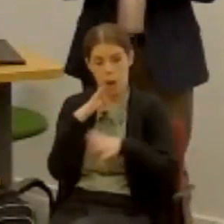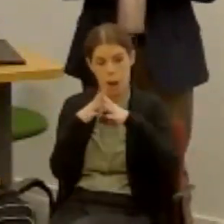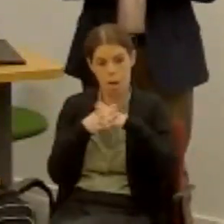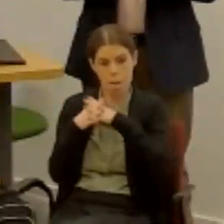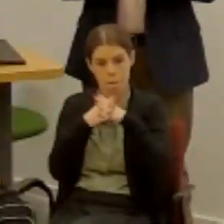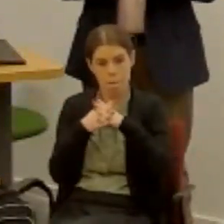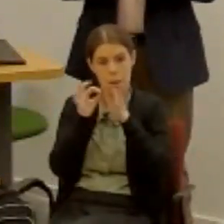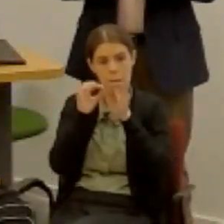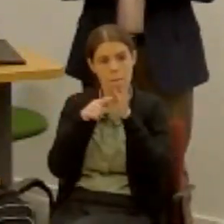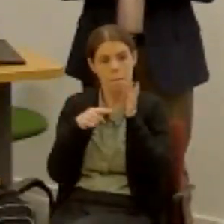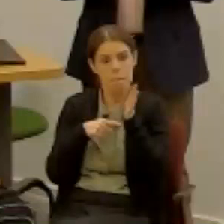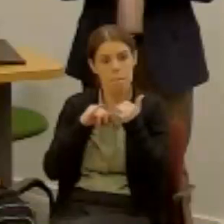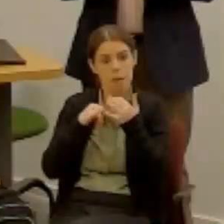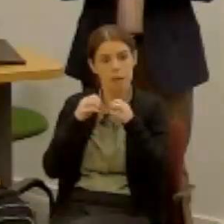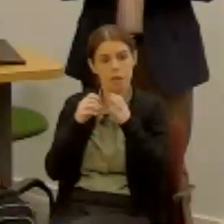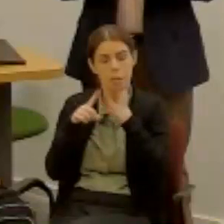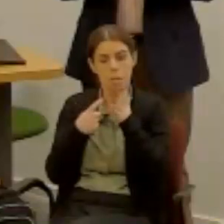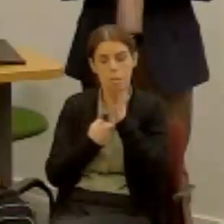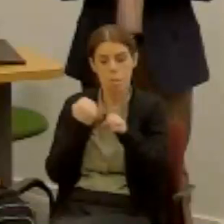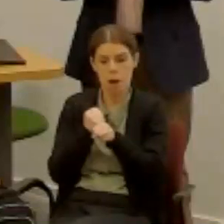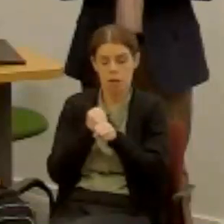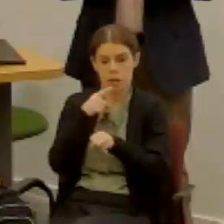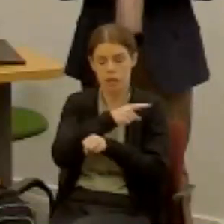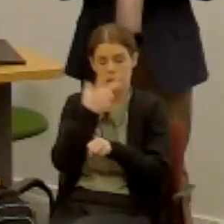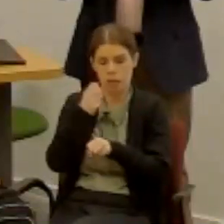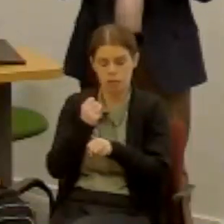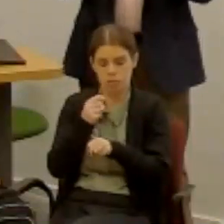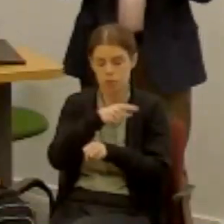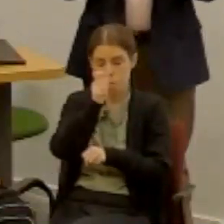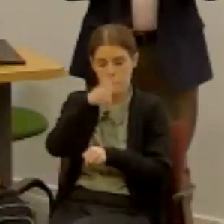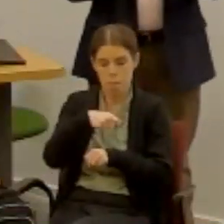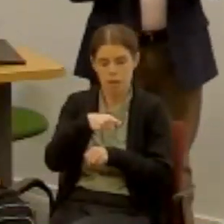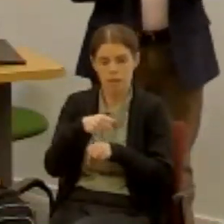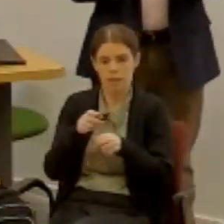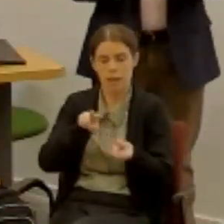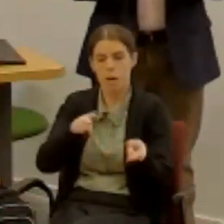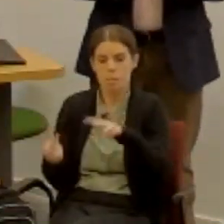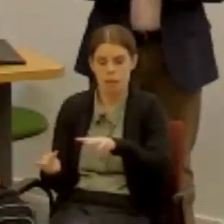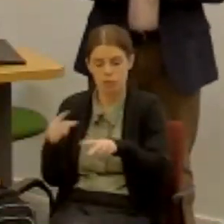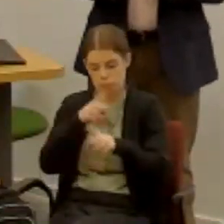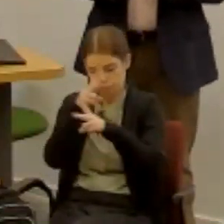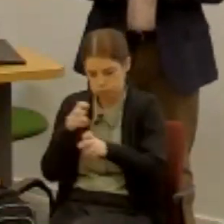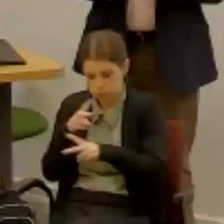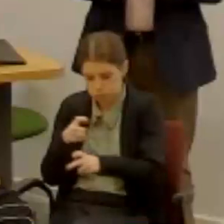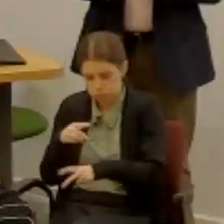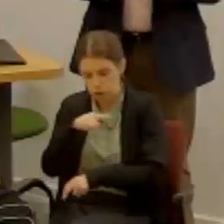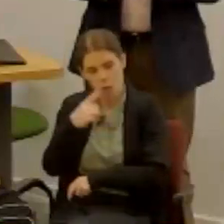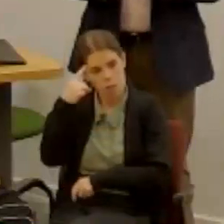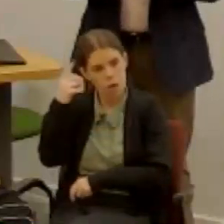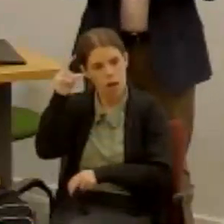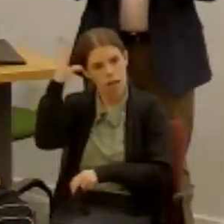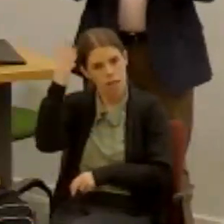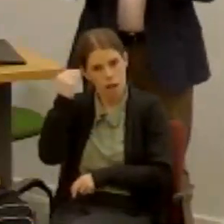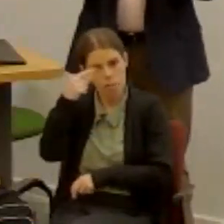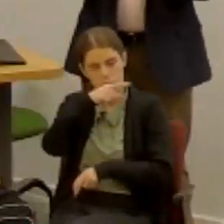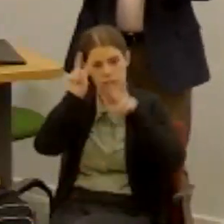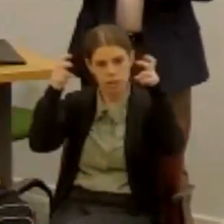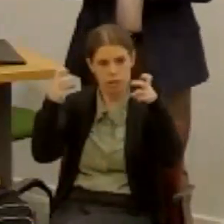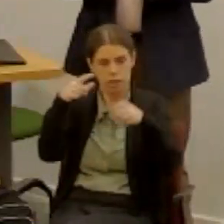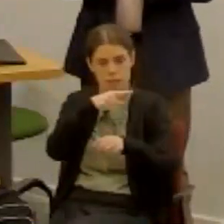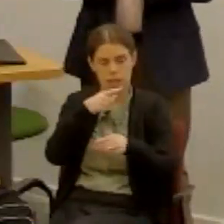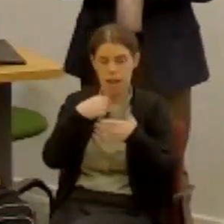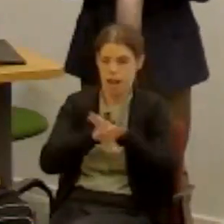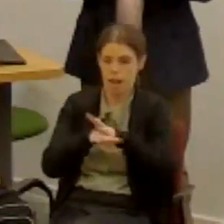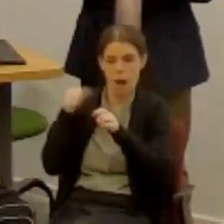examination on a former American footballer. and so, what he thought looked like football,